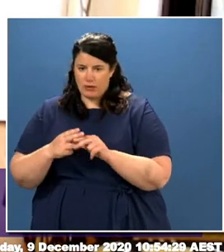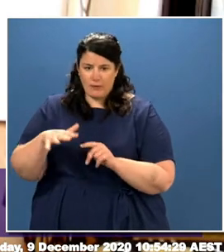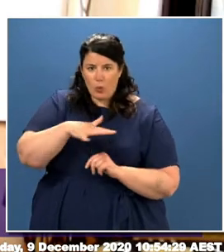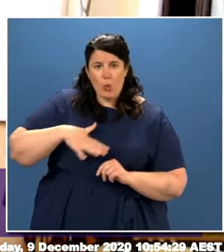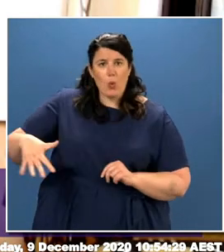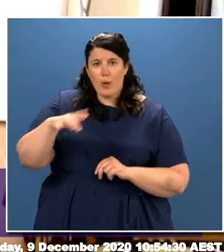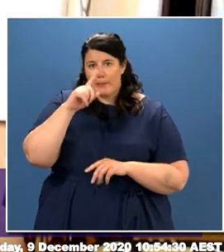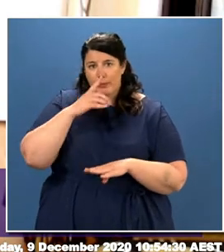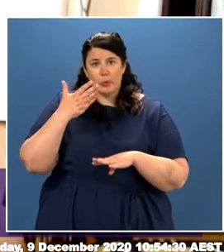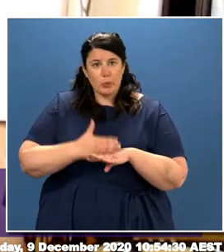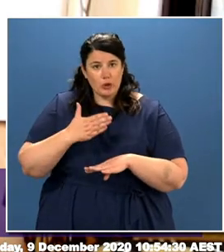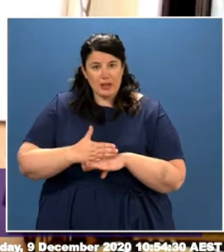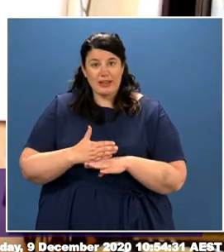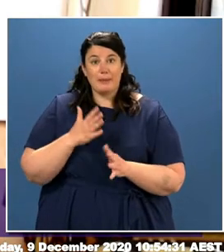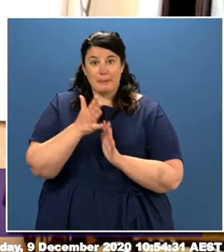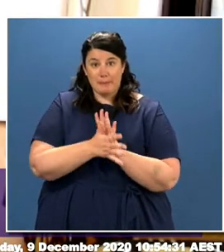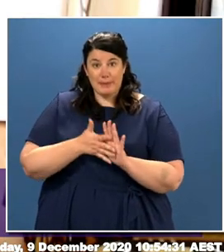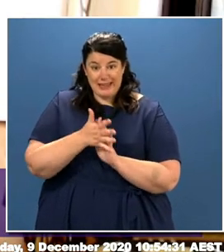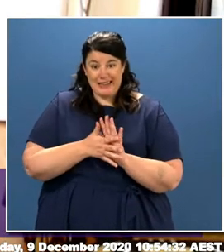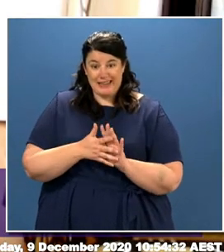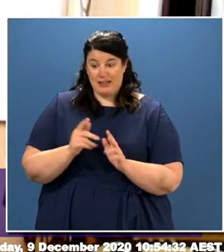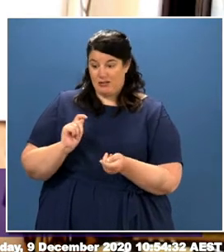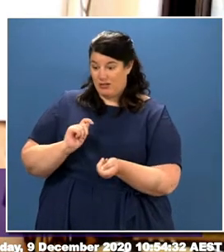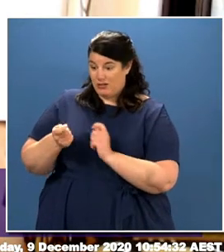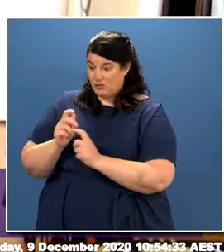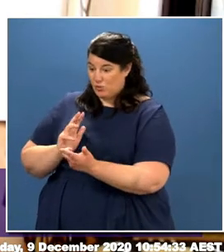And therefore, the adjustments for people with disability should be